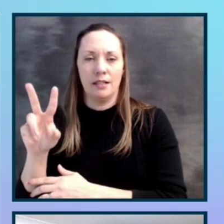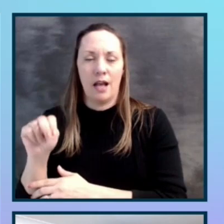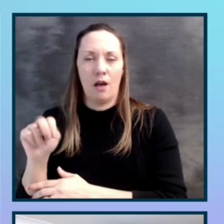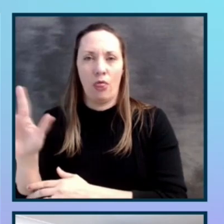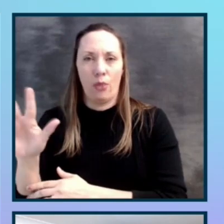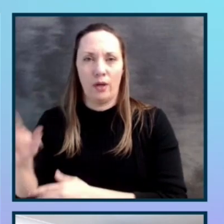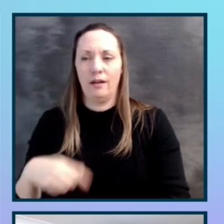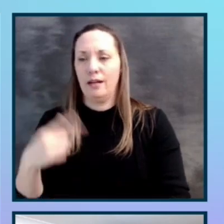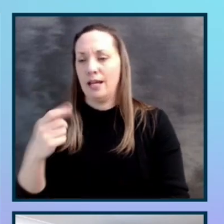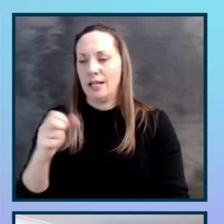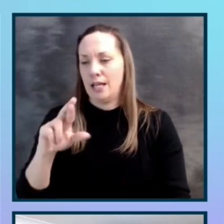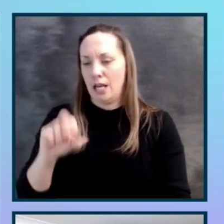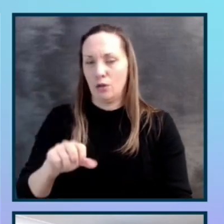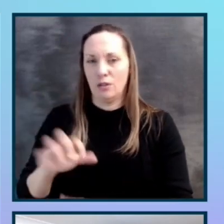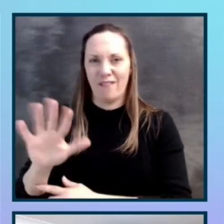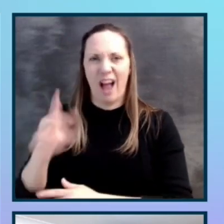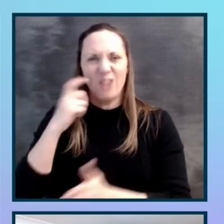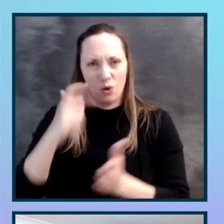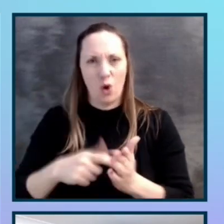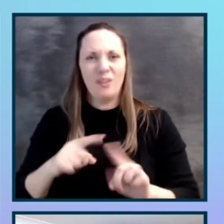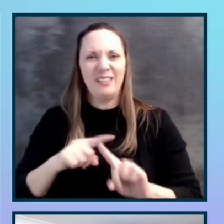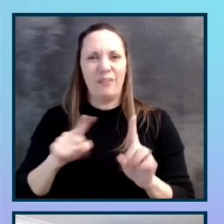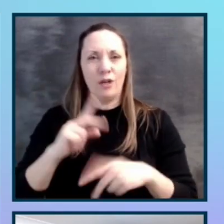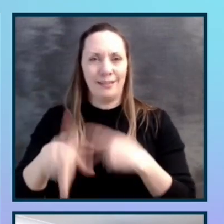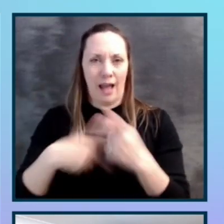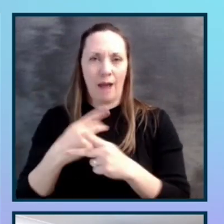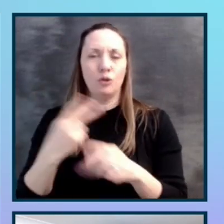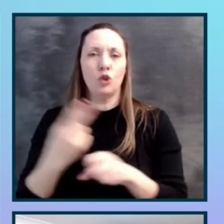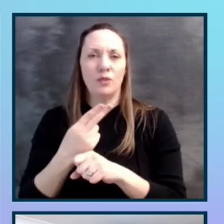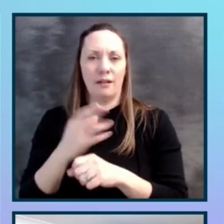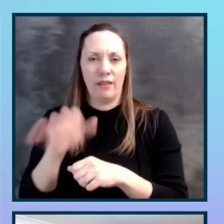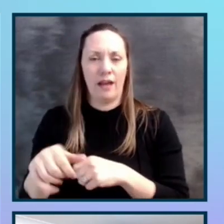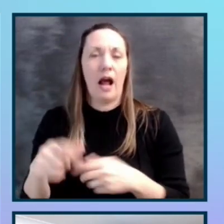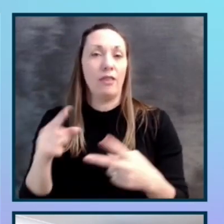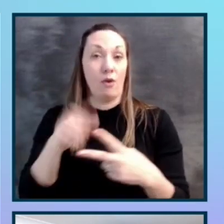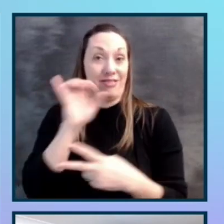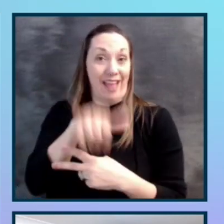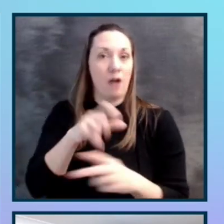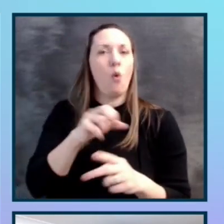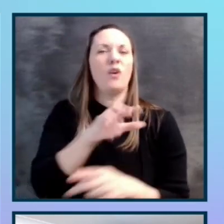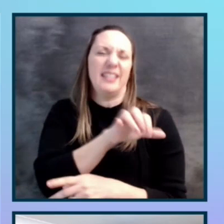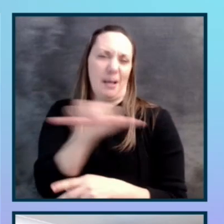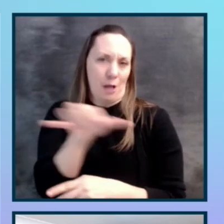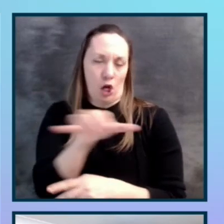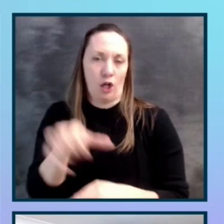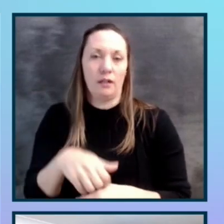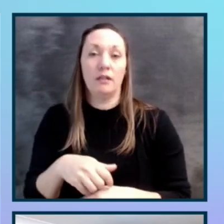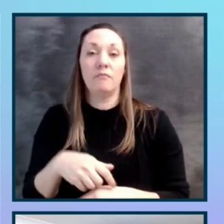you will see various titles using either that implementation or very similar ones. Sea Of Thieves thieves